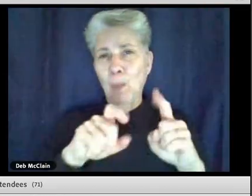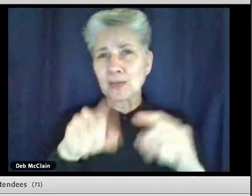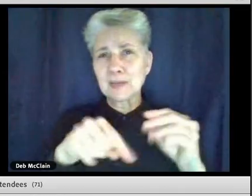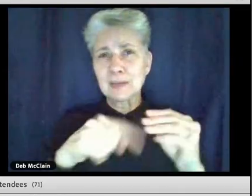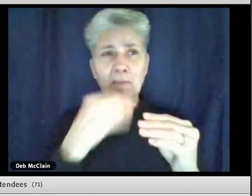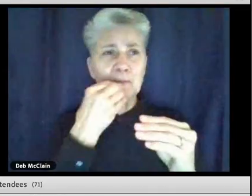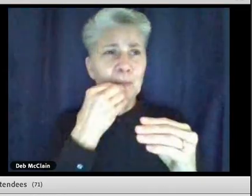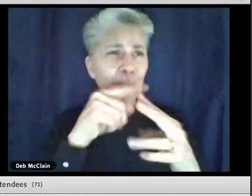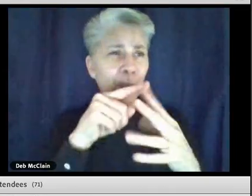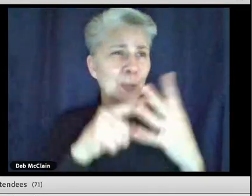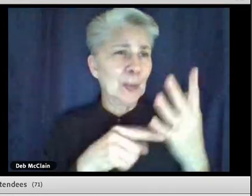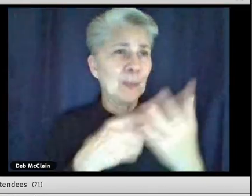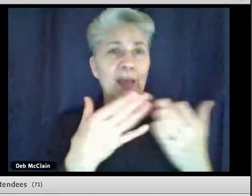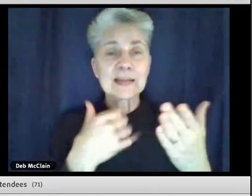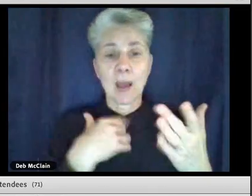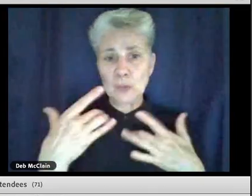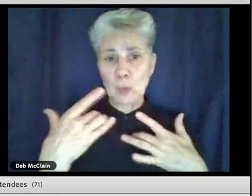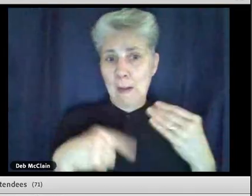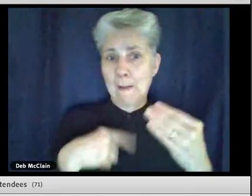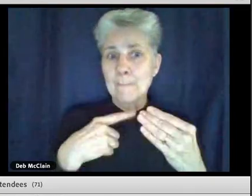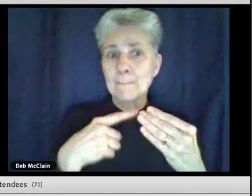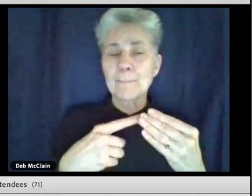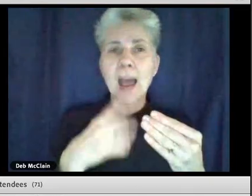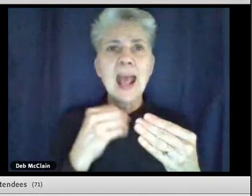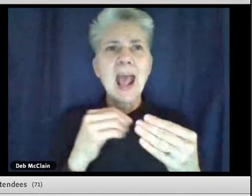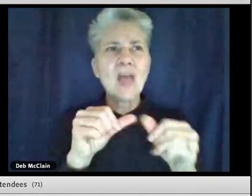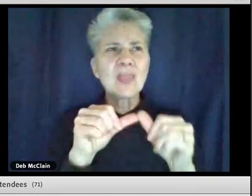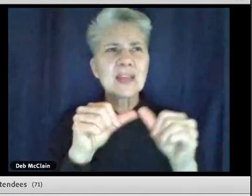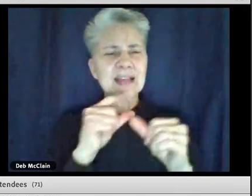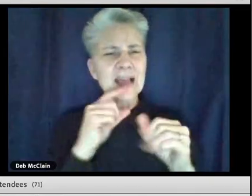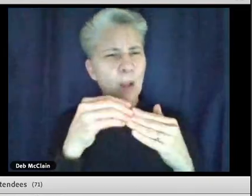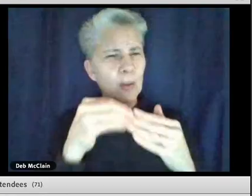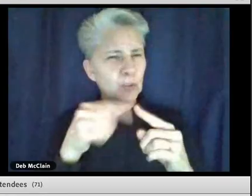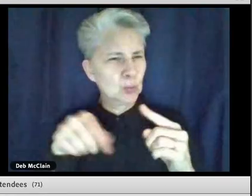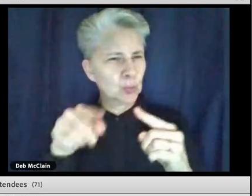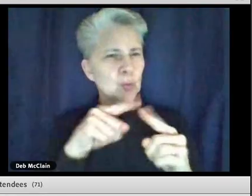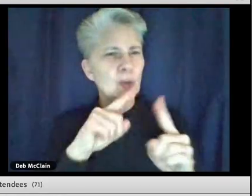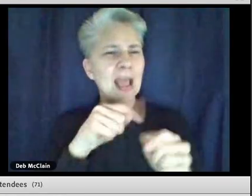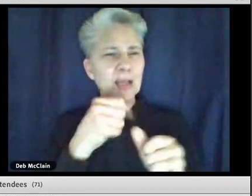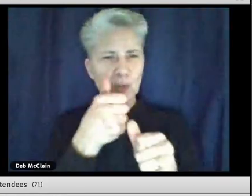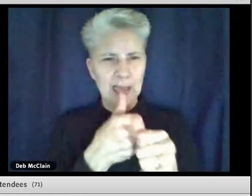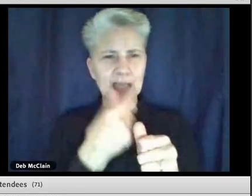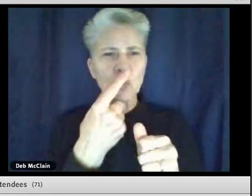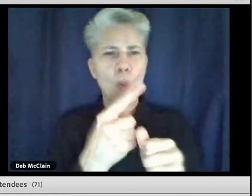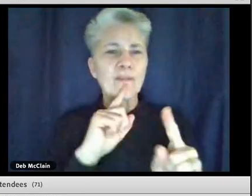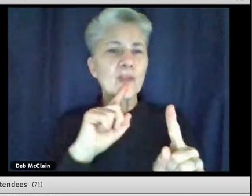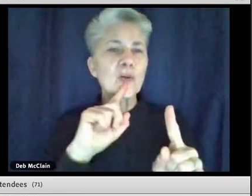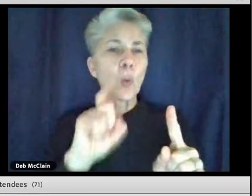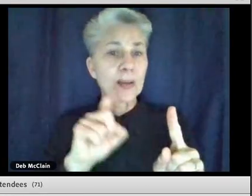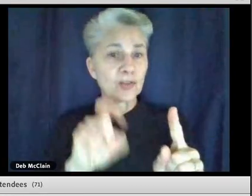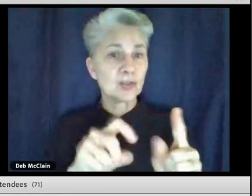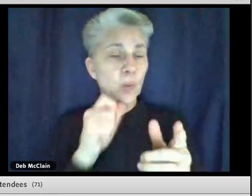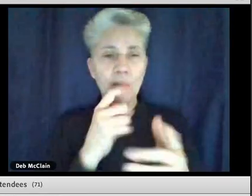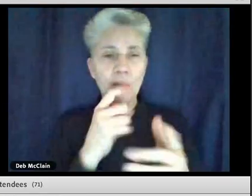and different things that I was worried about, and the sites I'm going to point you to have answered every single one of my questions, and we're not going to run out of food.